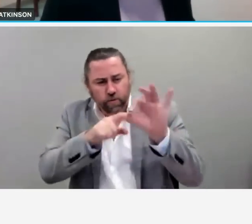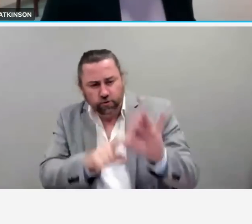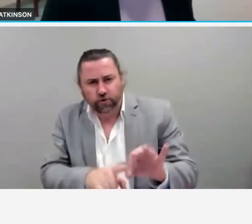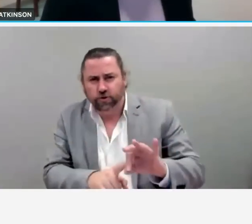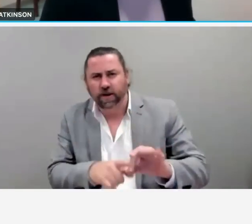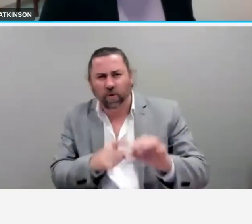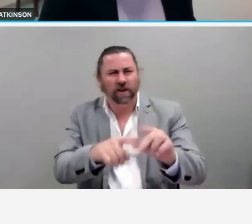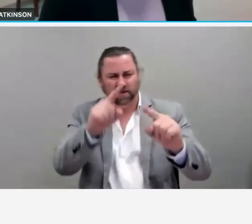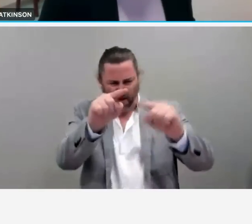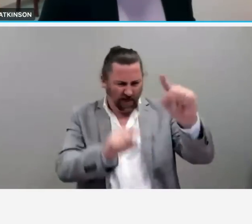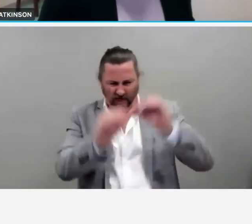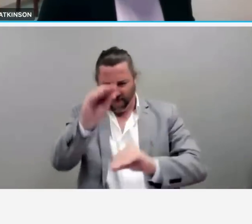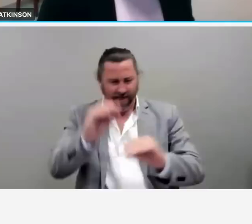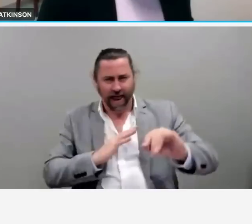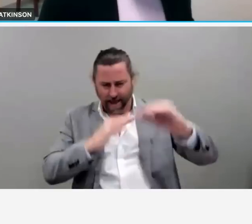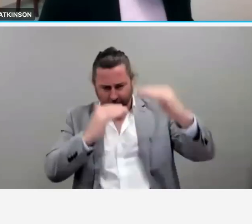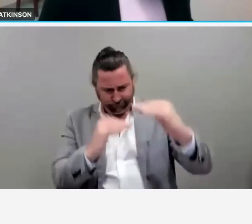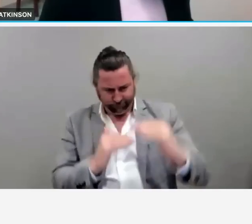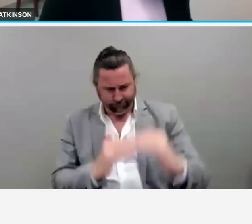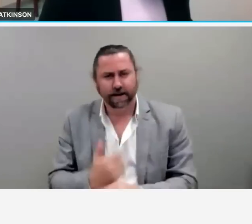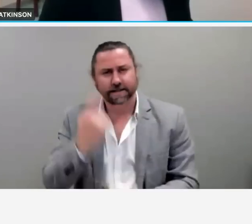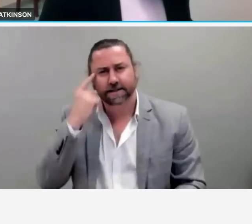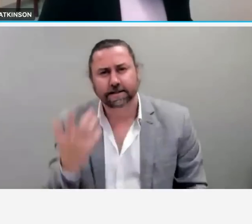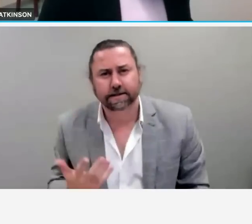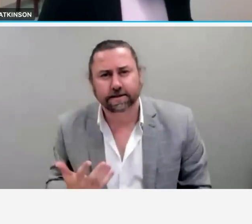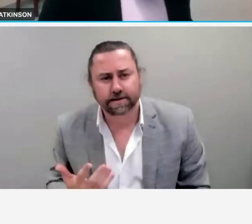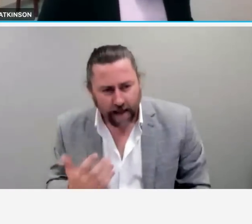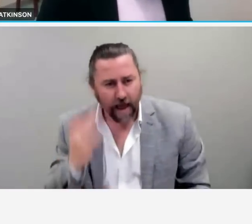We want to improve the wording. We need to enable more pre-population of data.